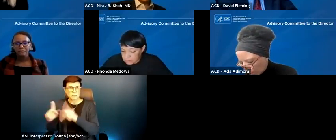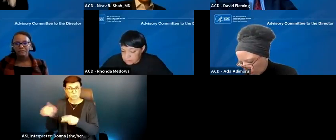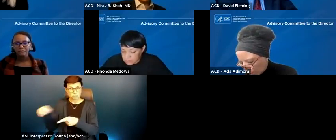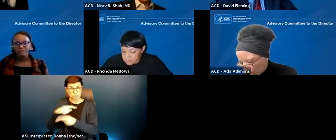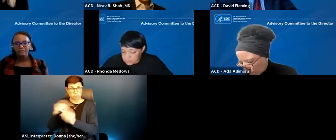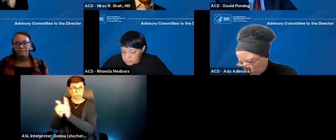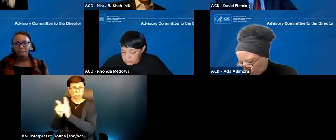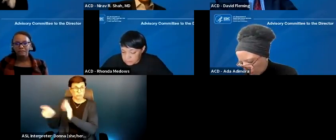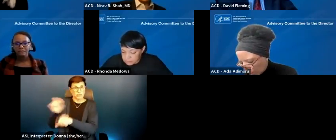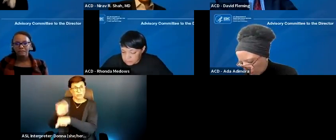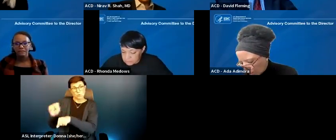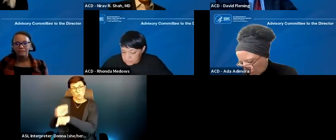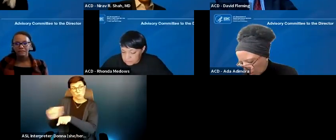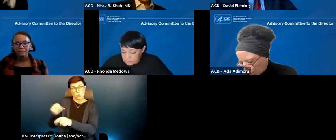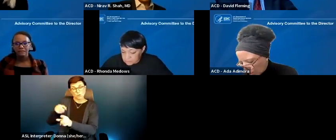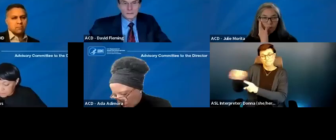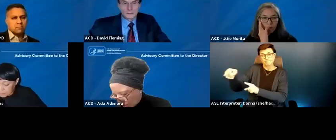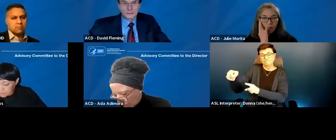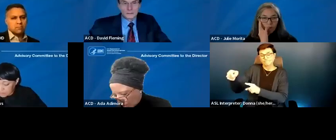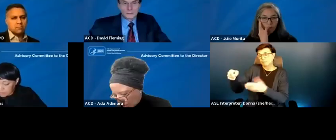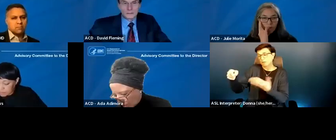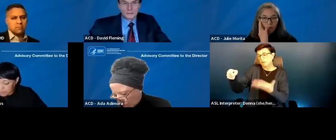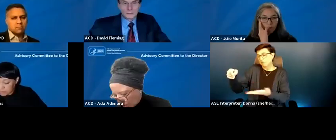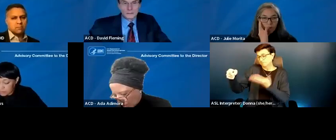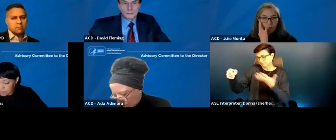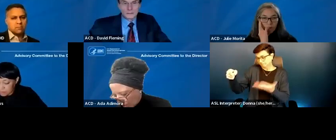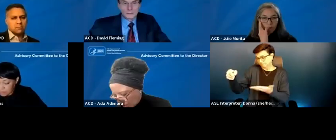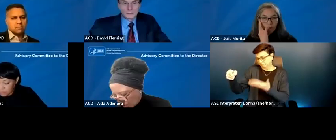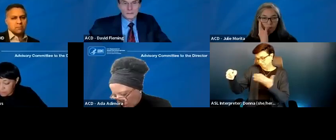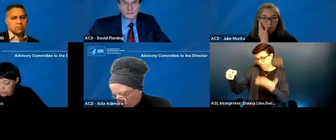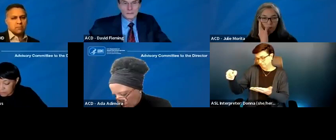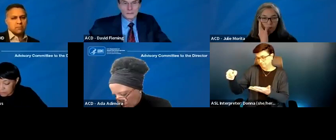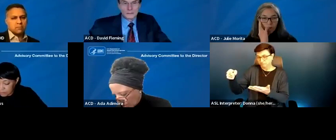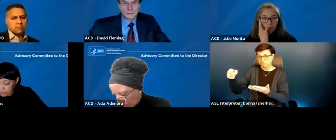you know, very high-tech lab situations